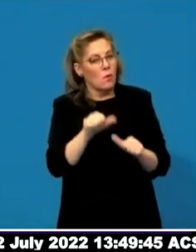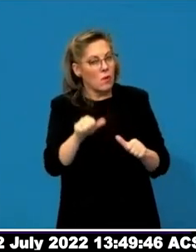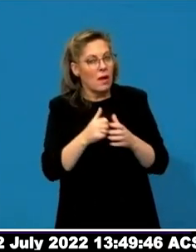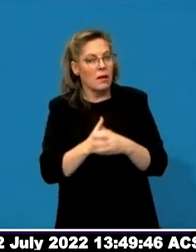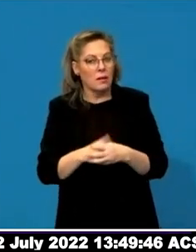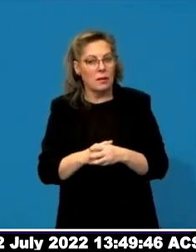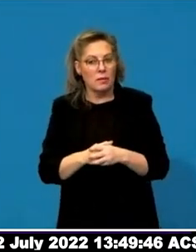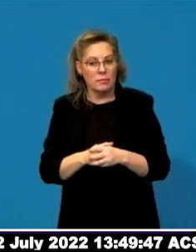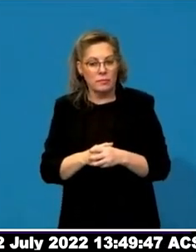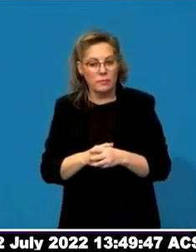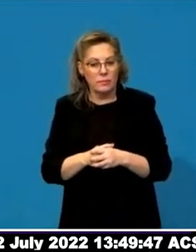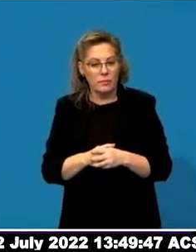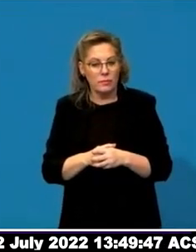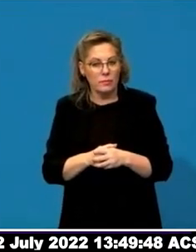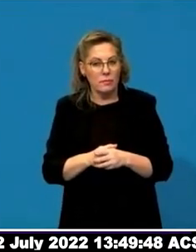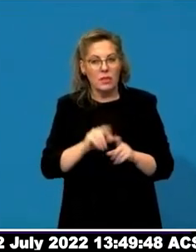would want the money to be used?